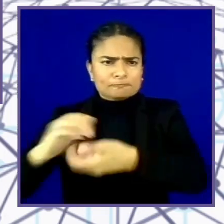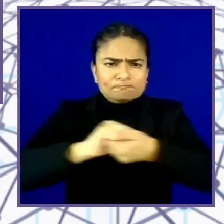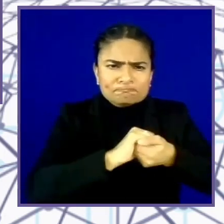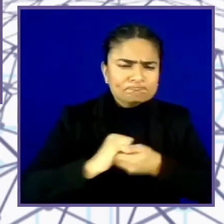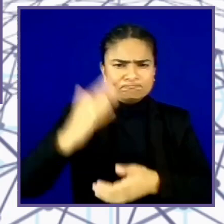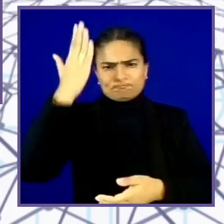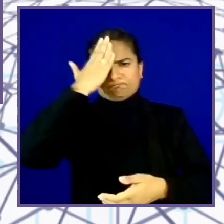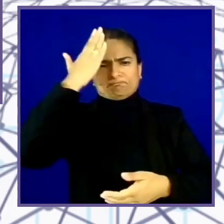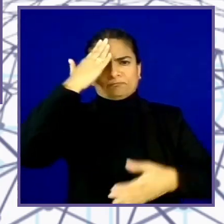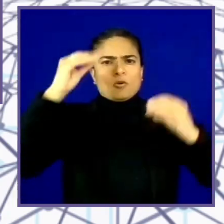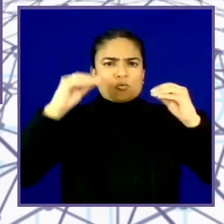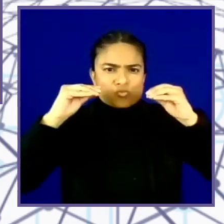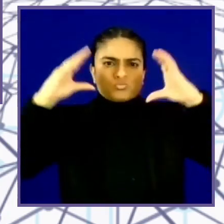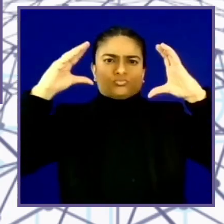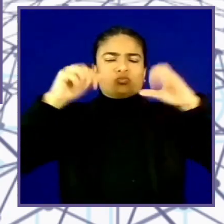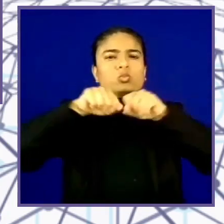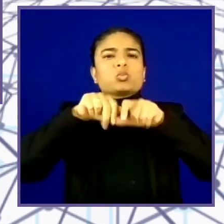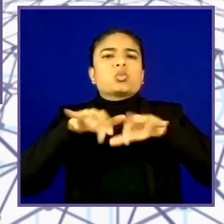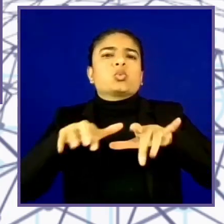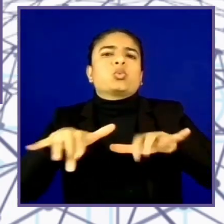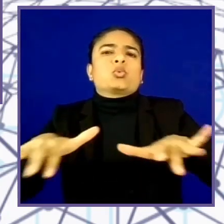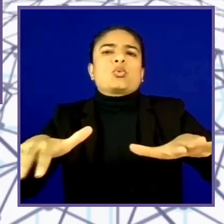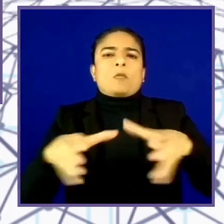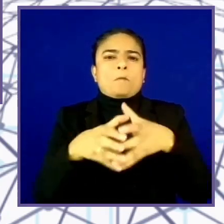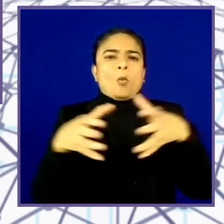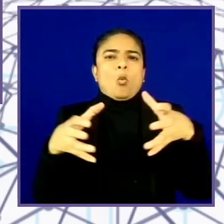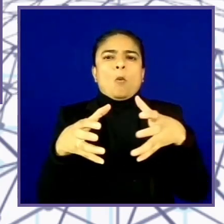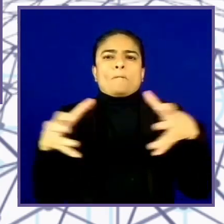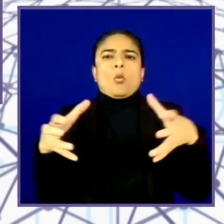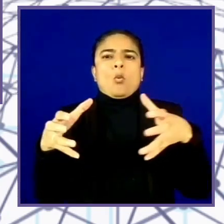assistive technologies and financial service providers who are actually